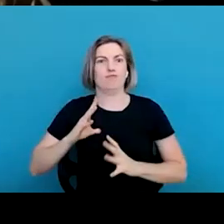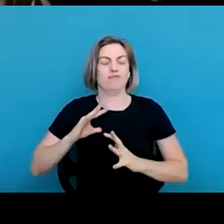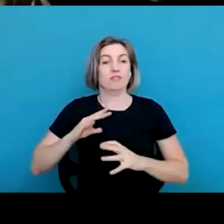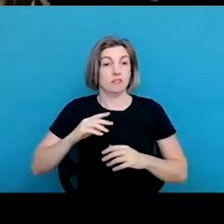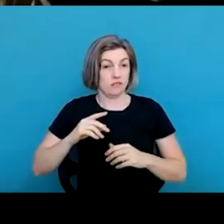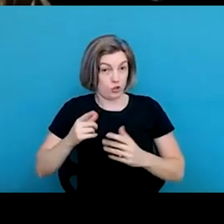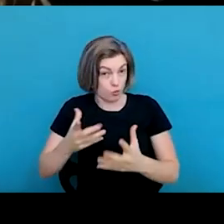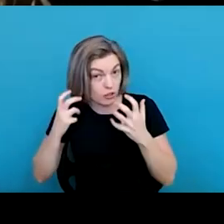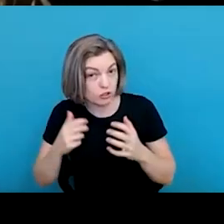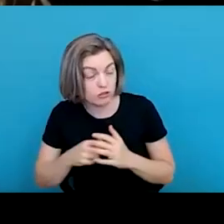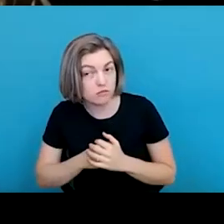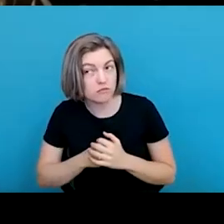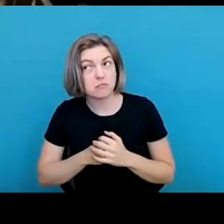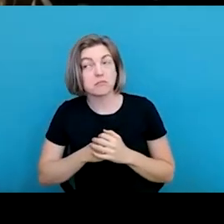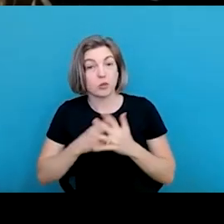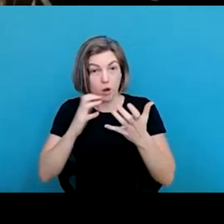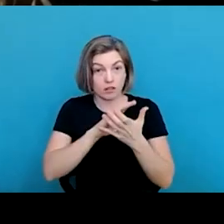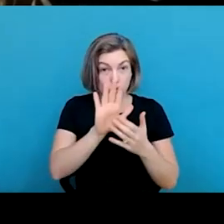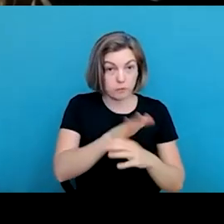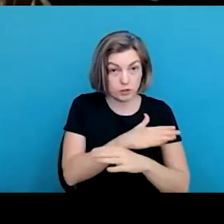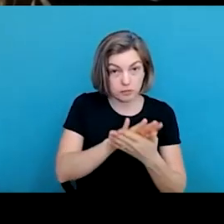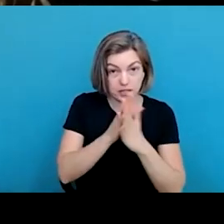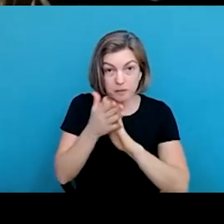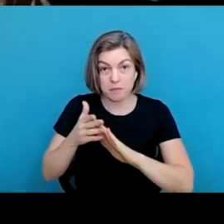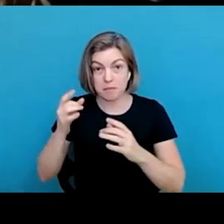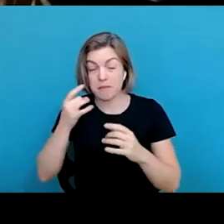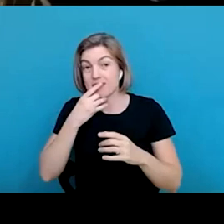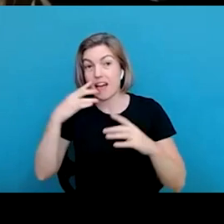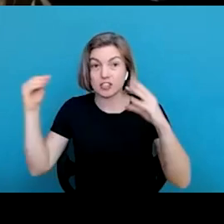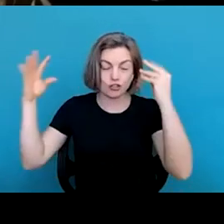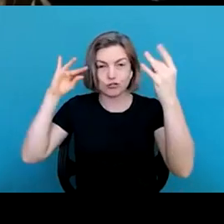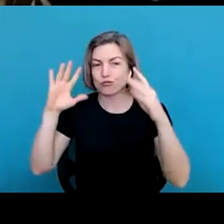Do you want to turn your music into a light show? I think we can do that readily.